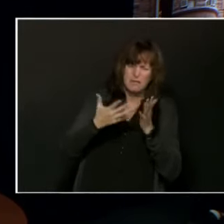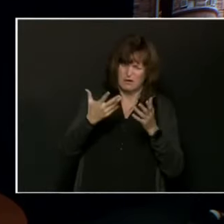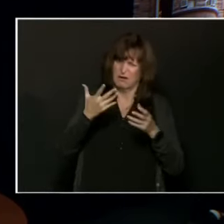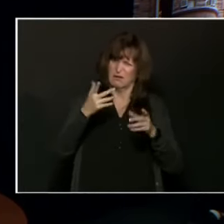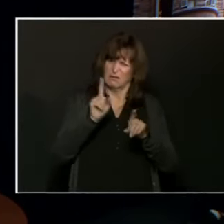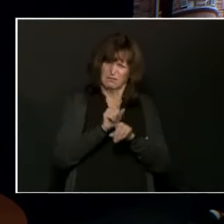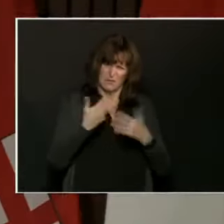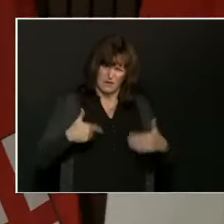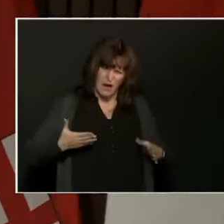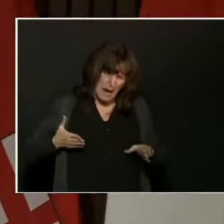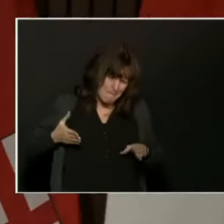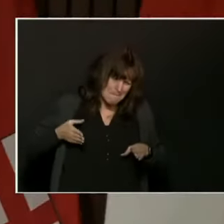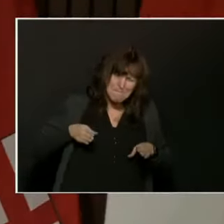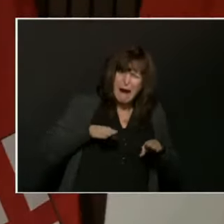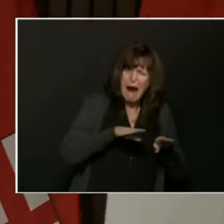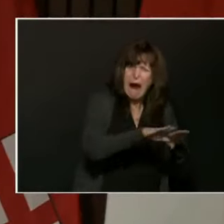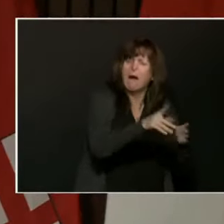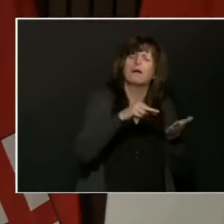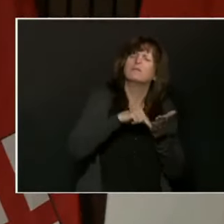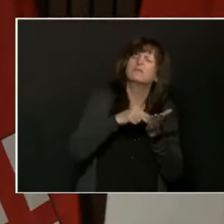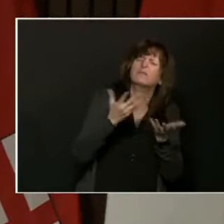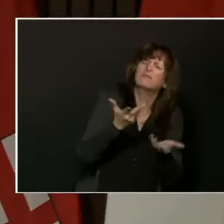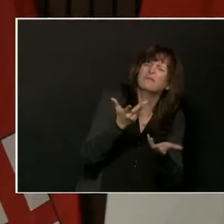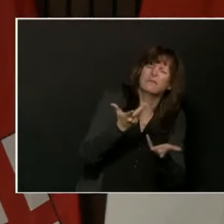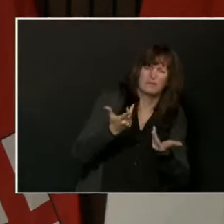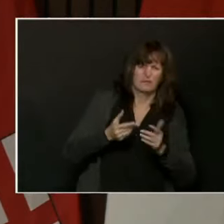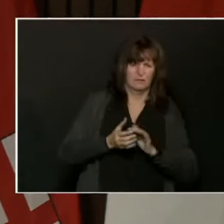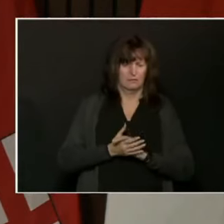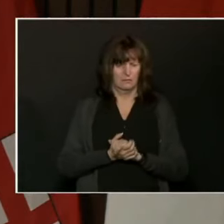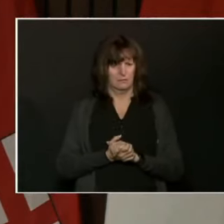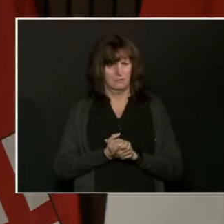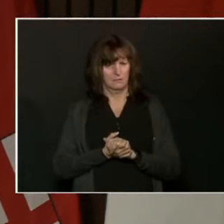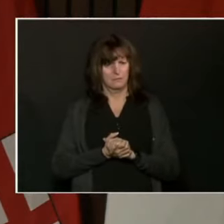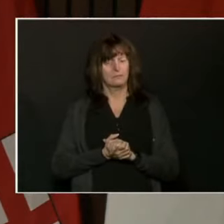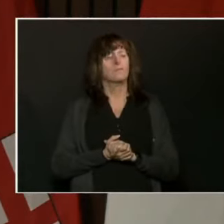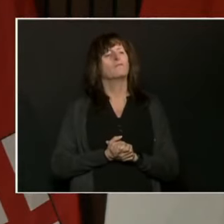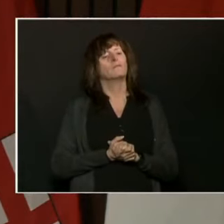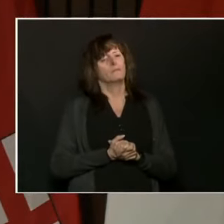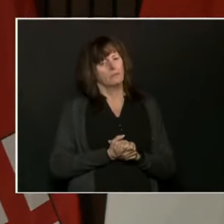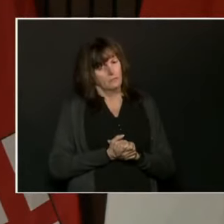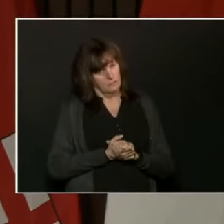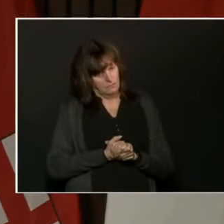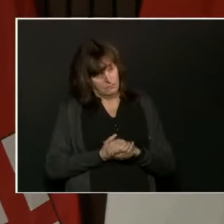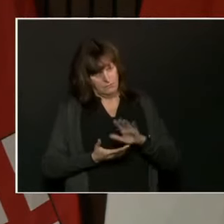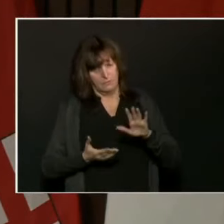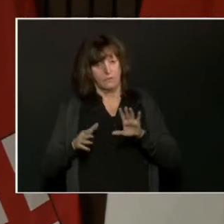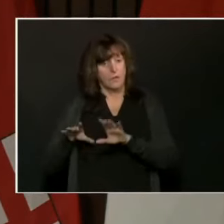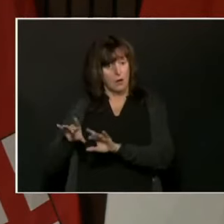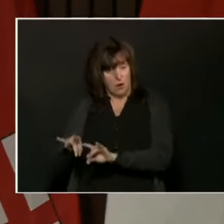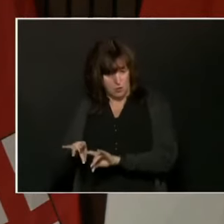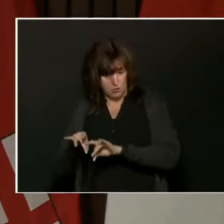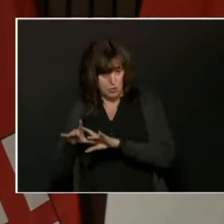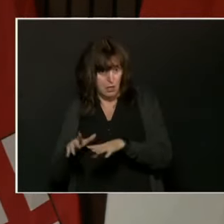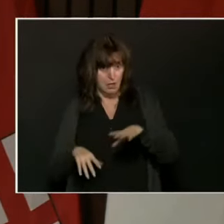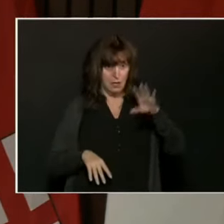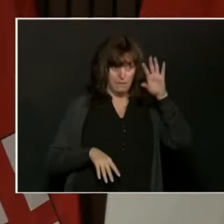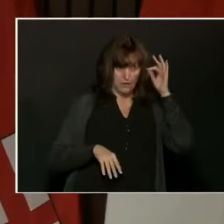LOOKING AT THAT TERM, HARD LOCKDOWN, AND TELL US WHAT THAT MEANS.